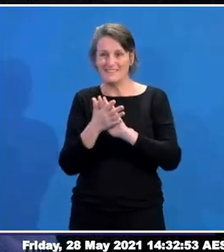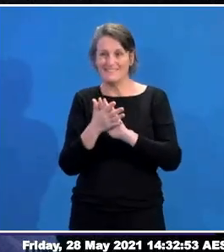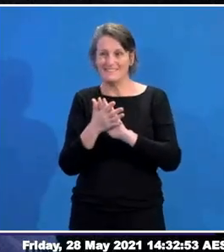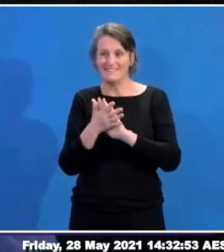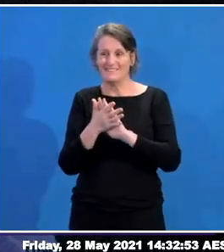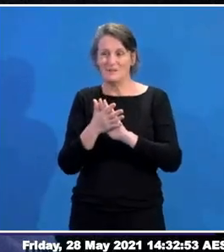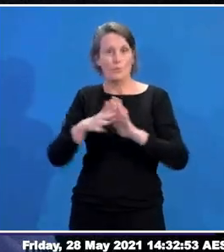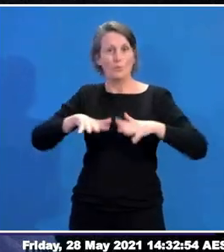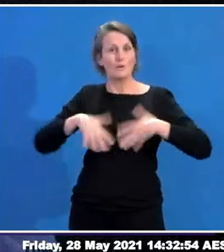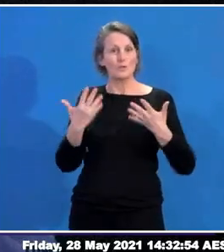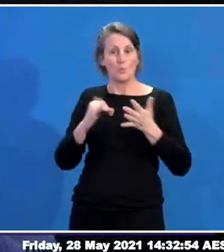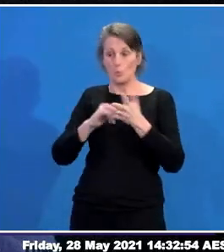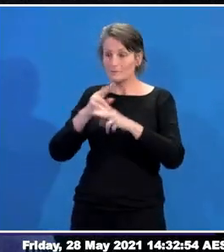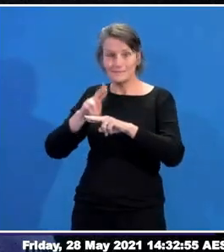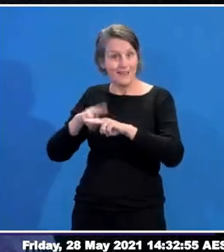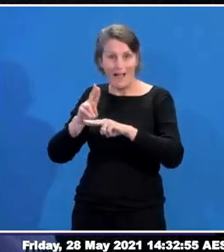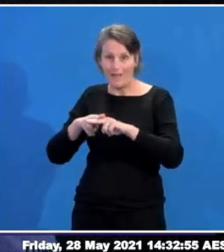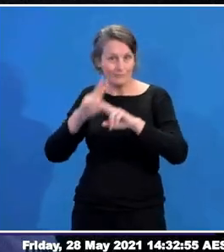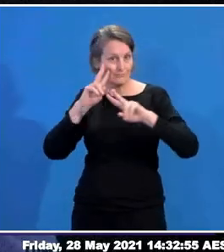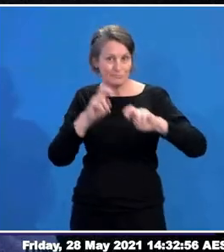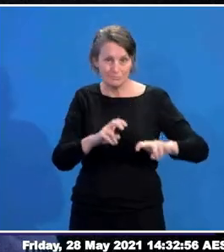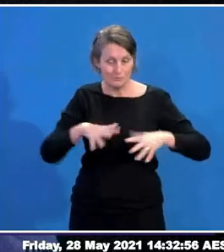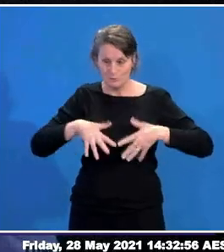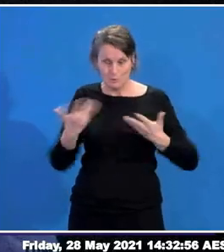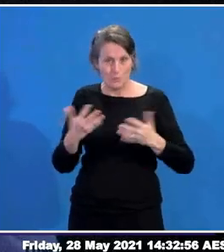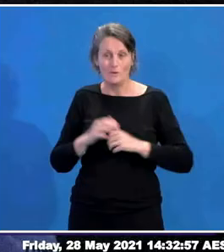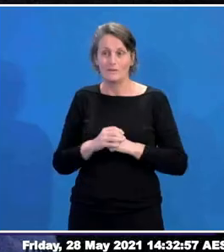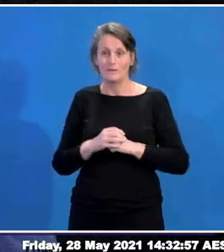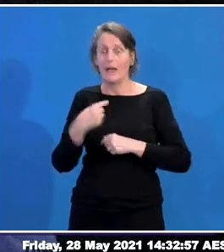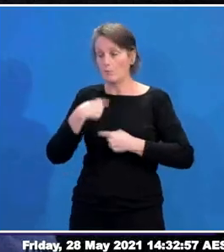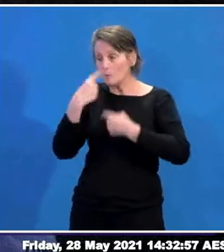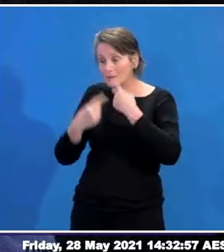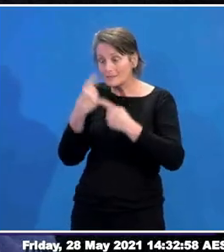staff of the organisation and we specify the expertise that we are looking for.